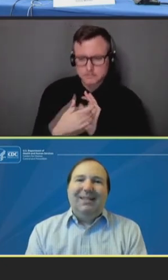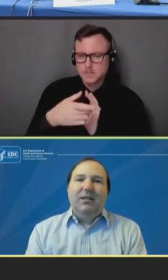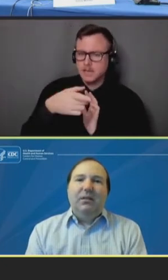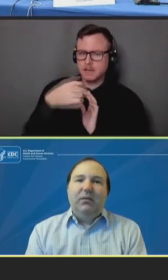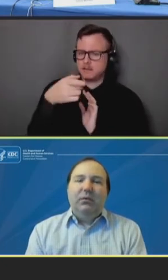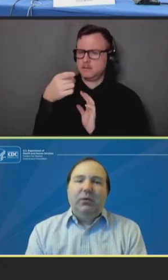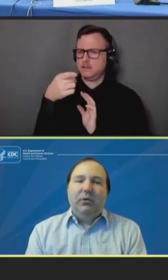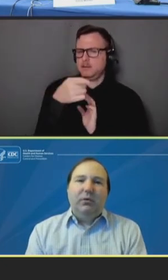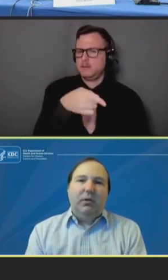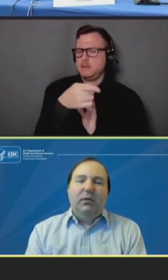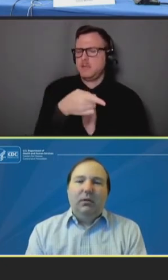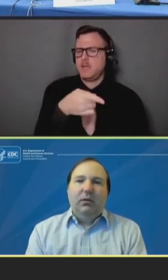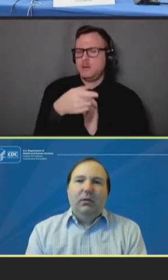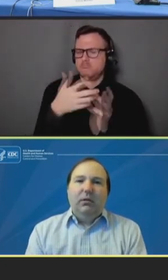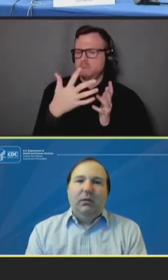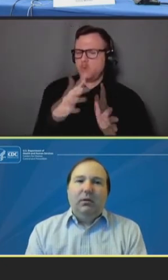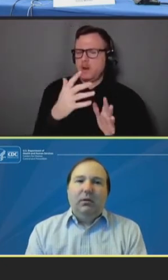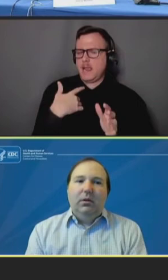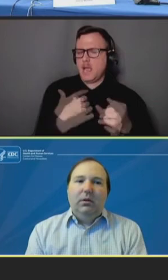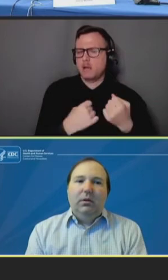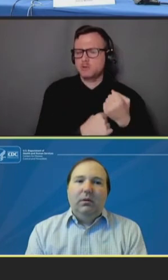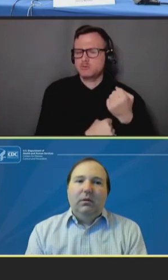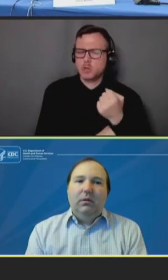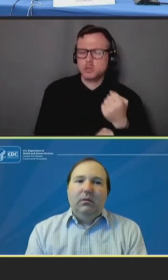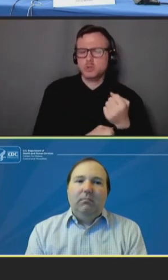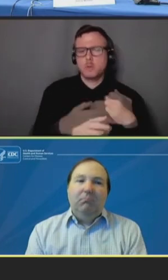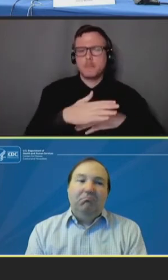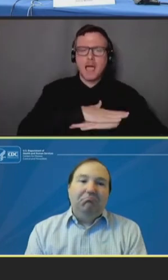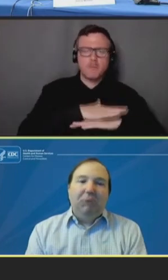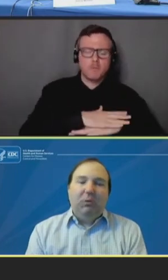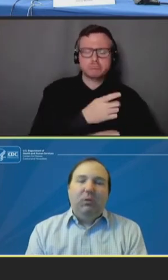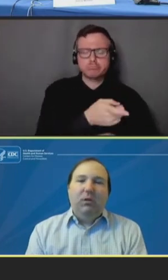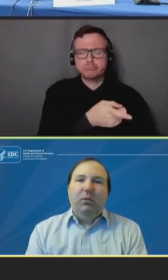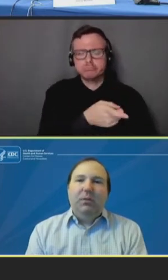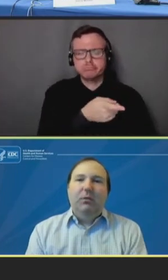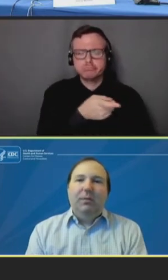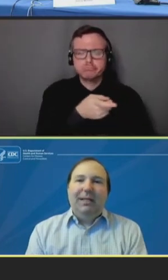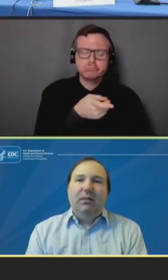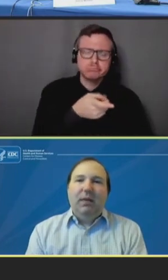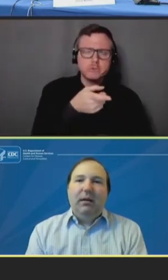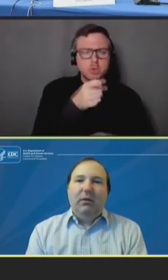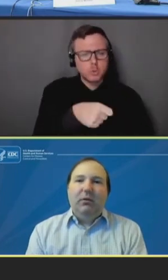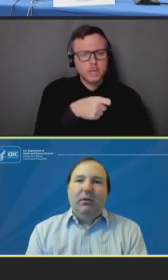existing infrastructure that, you know, is -- you know, is able to begin monitoring